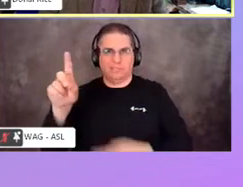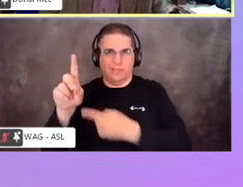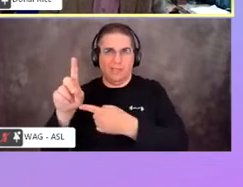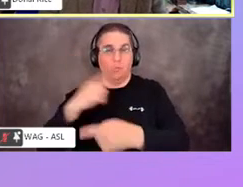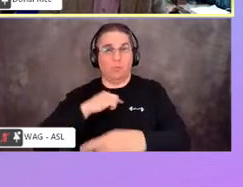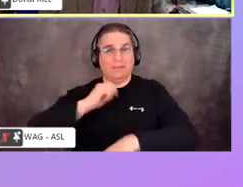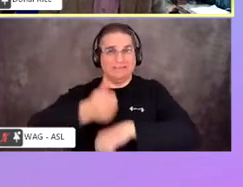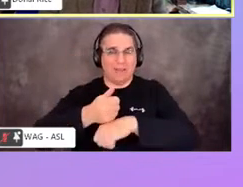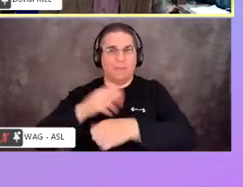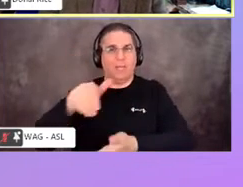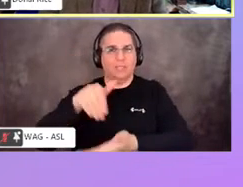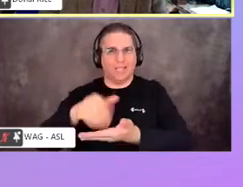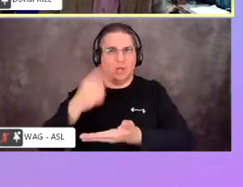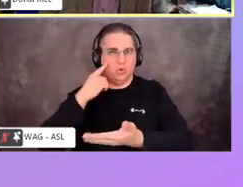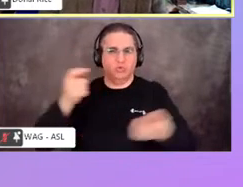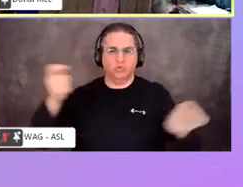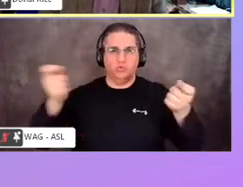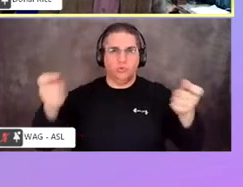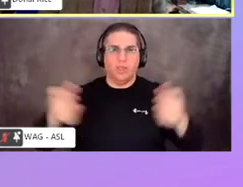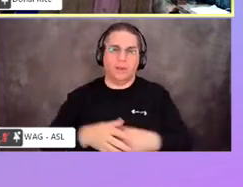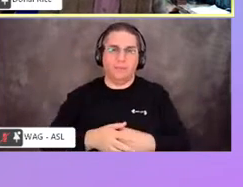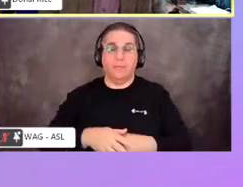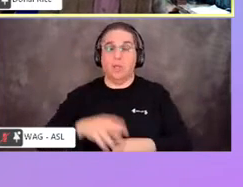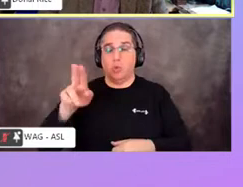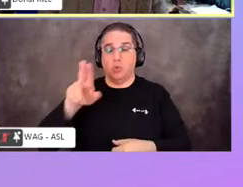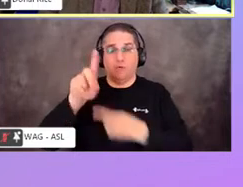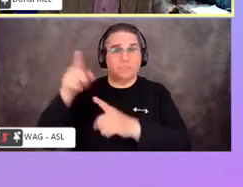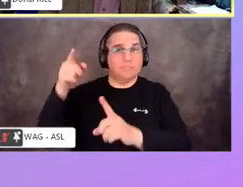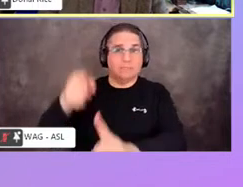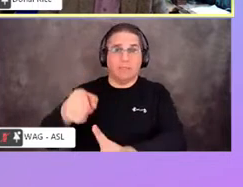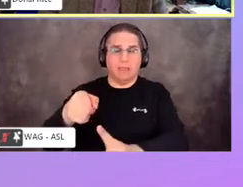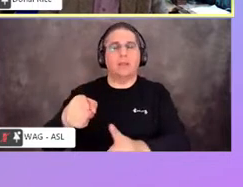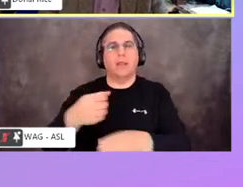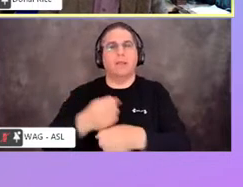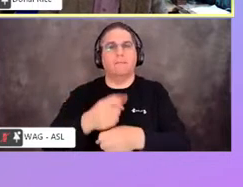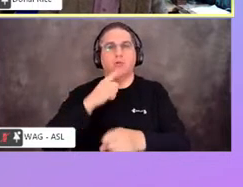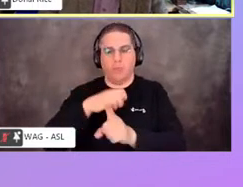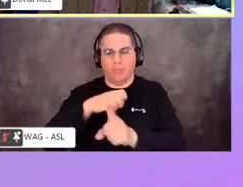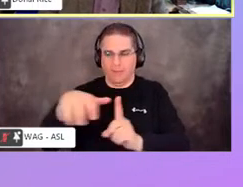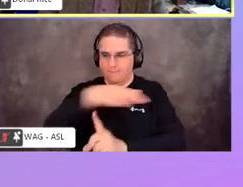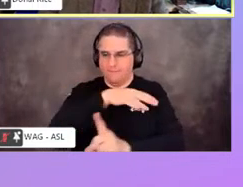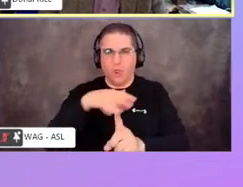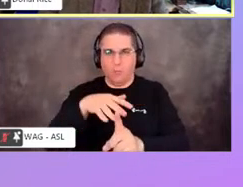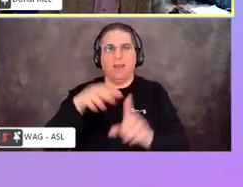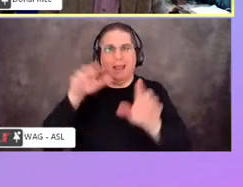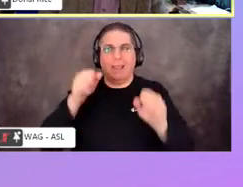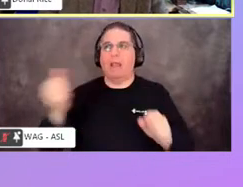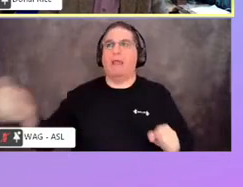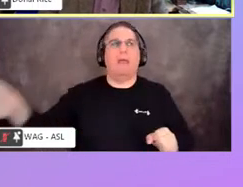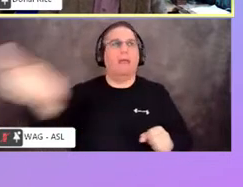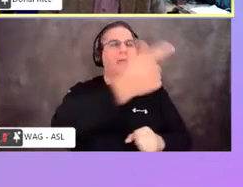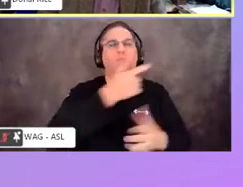for Excellence in Universal Design and our disability legislation in Ireland is unique in having a definition